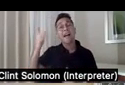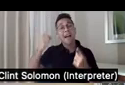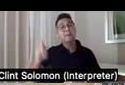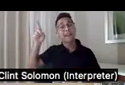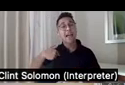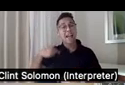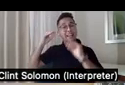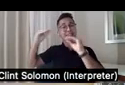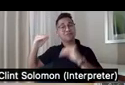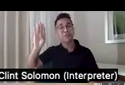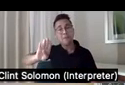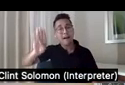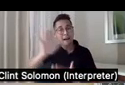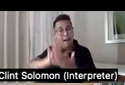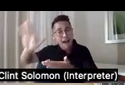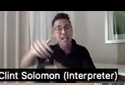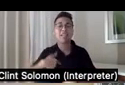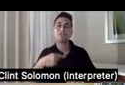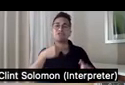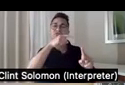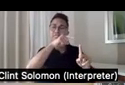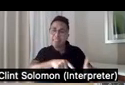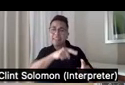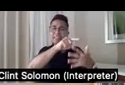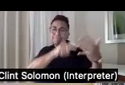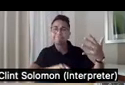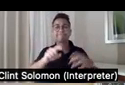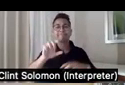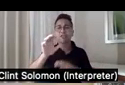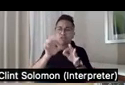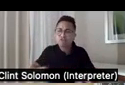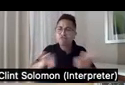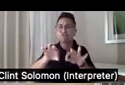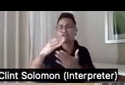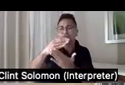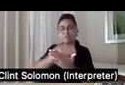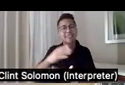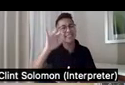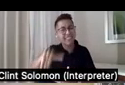that is these are critical lessons that every teacher needs to know how to implement well